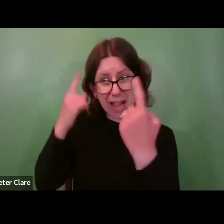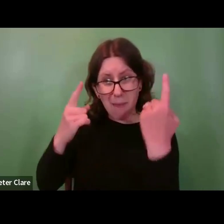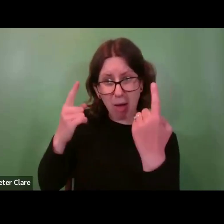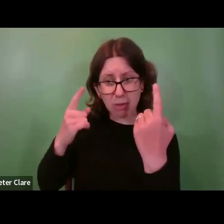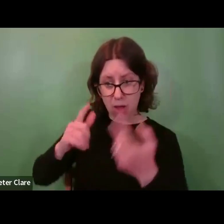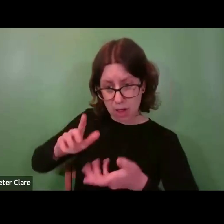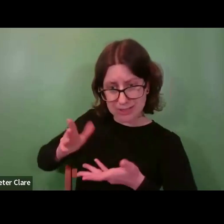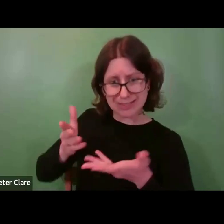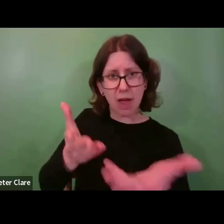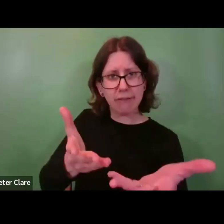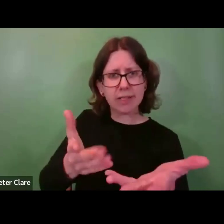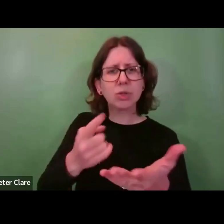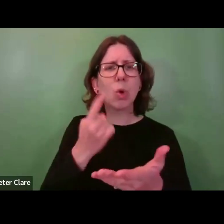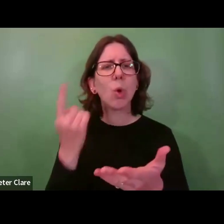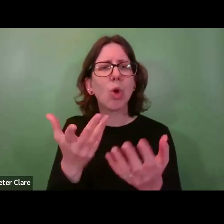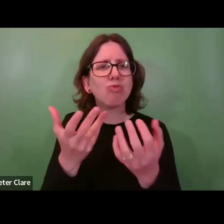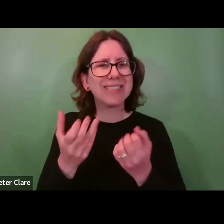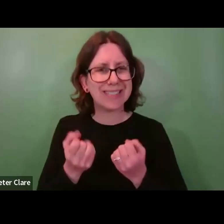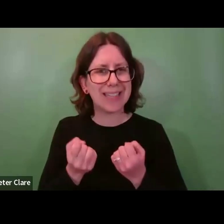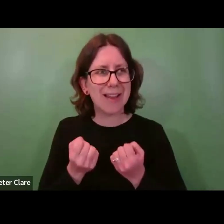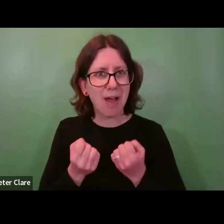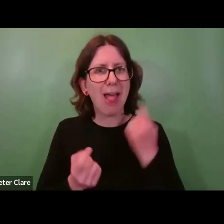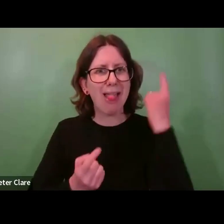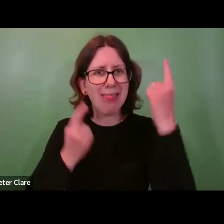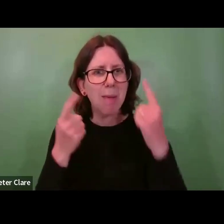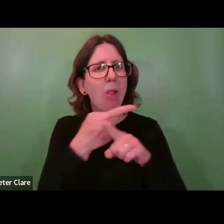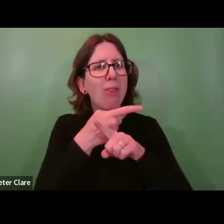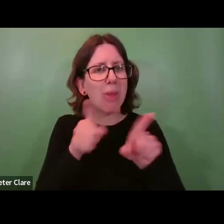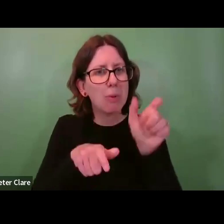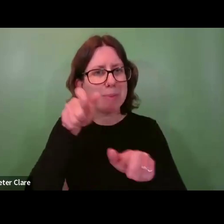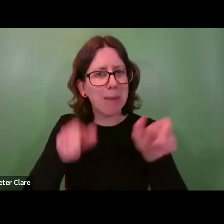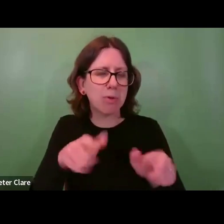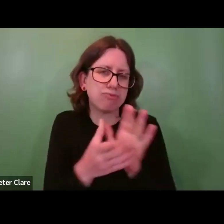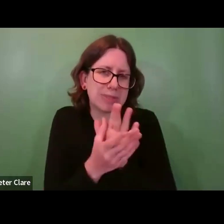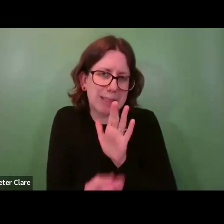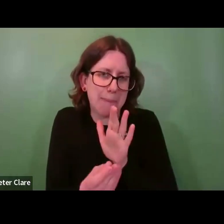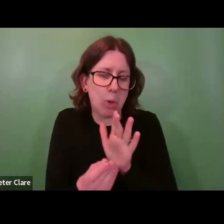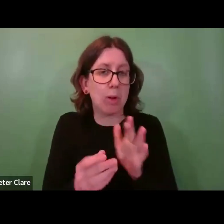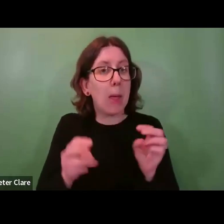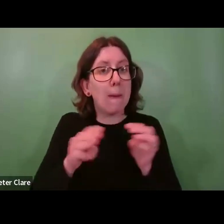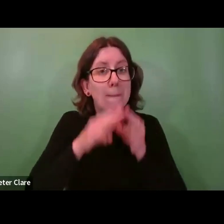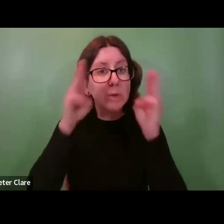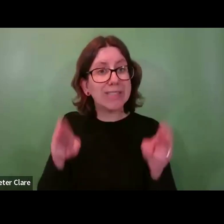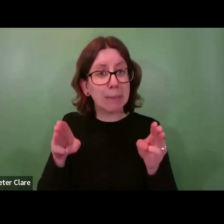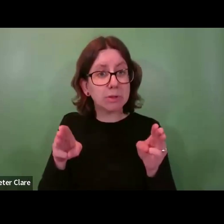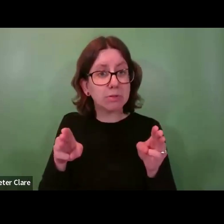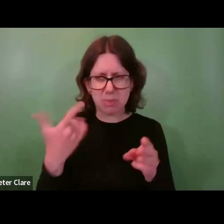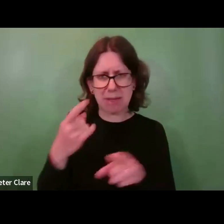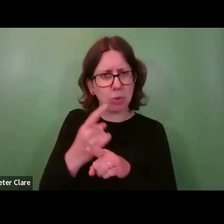that we provide. So for example, we've heard a little bit about museums, so we only run museums, don't we,